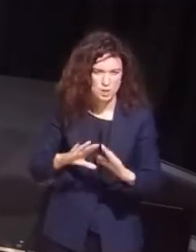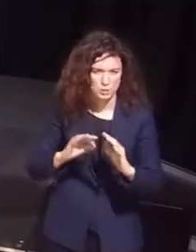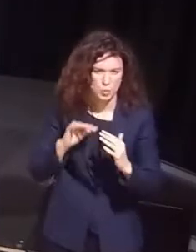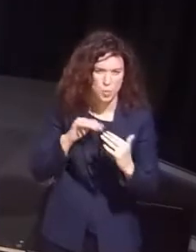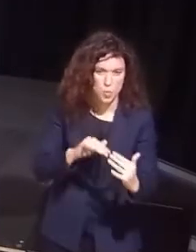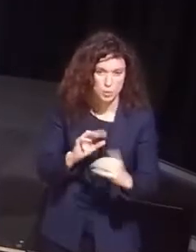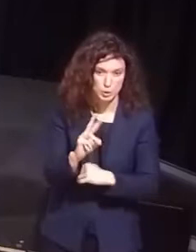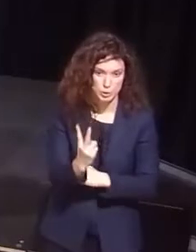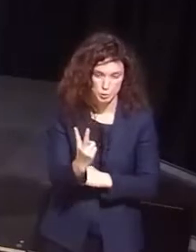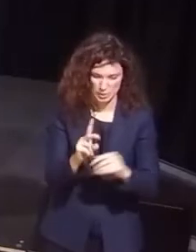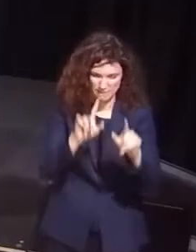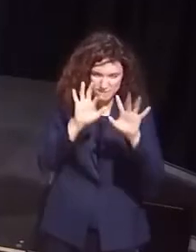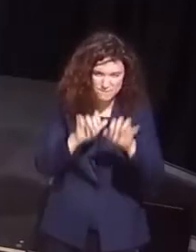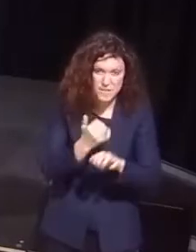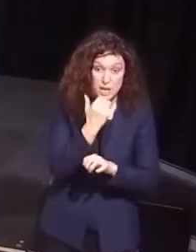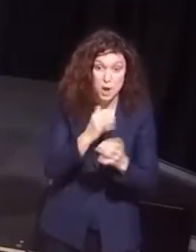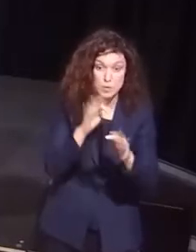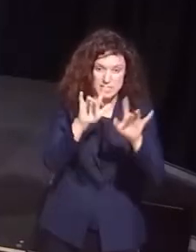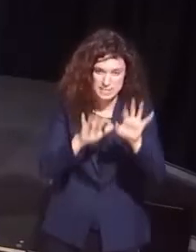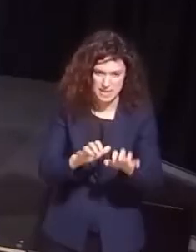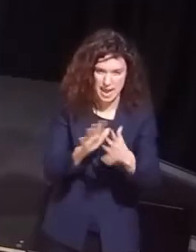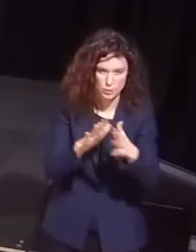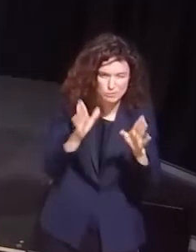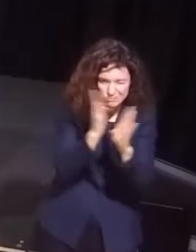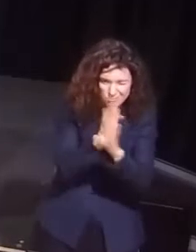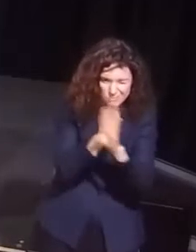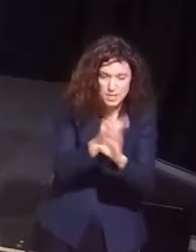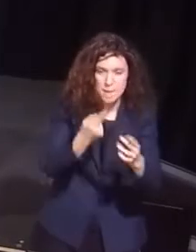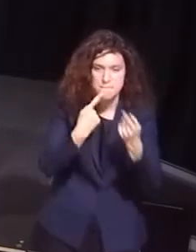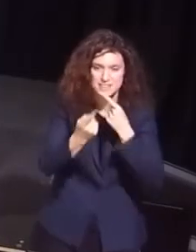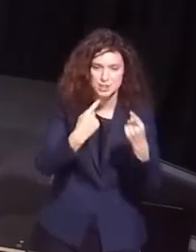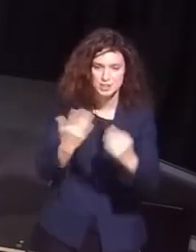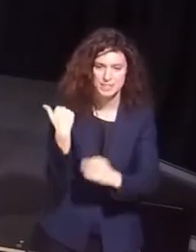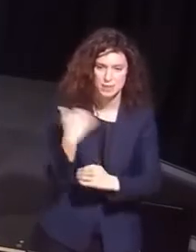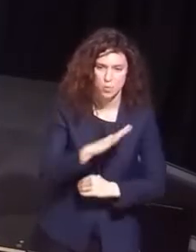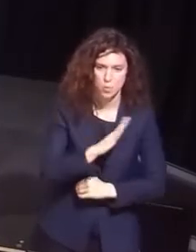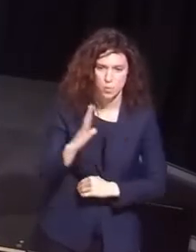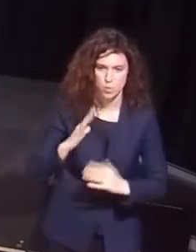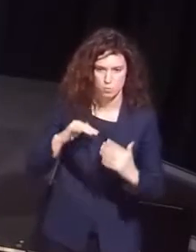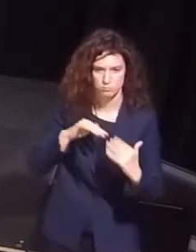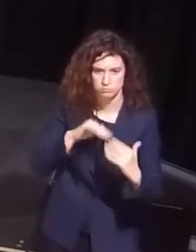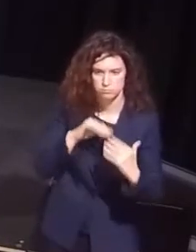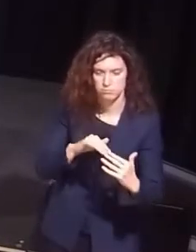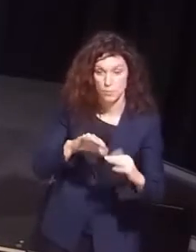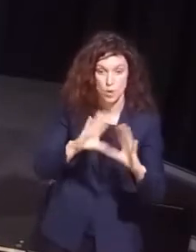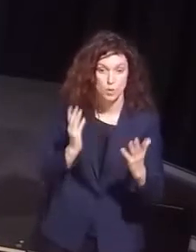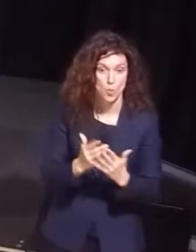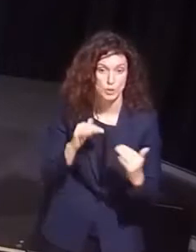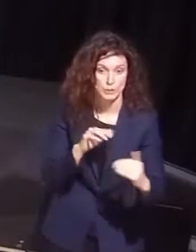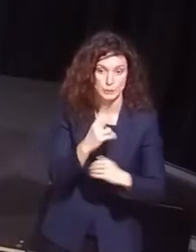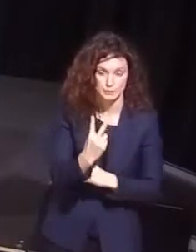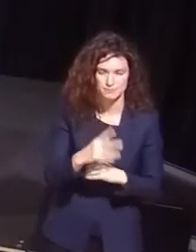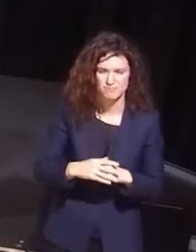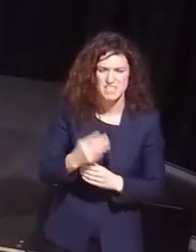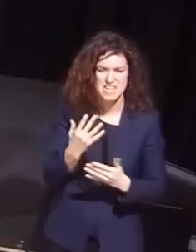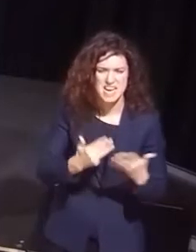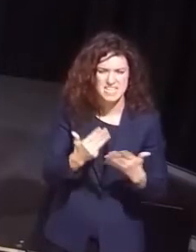used to encrypt secret messages. When Derek paired up with Reg in 1960, he was working at General Precision Systems